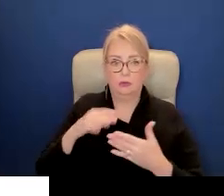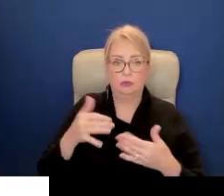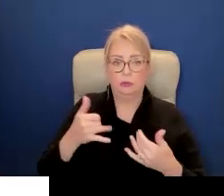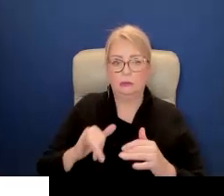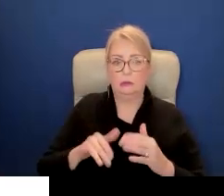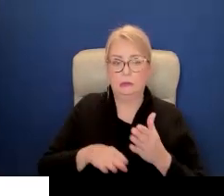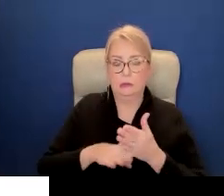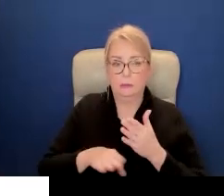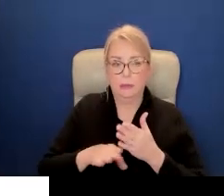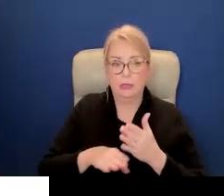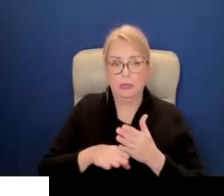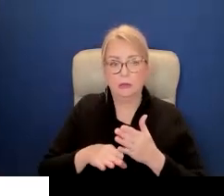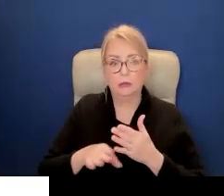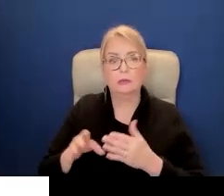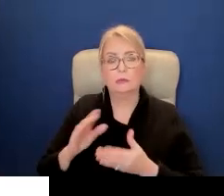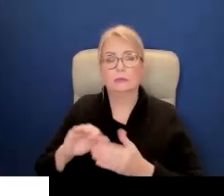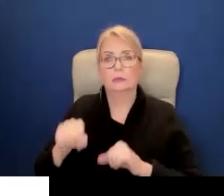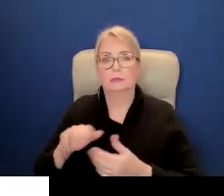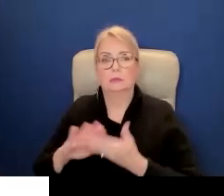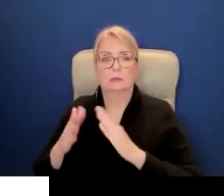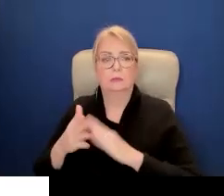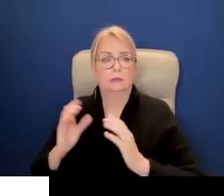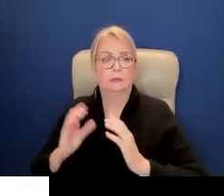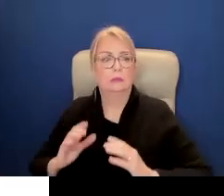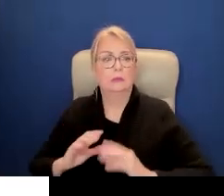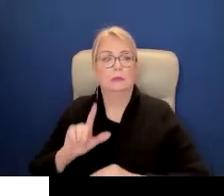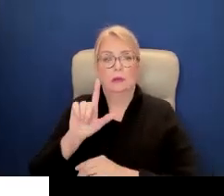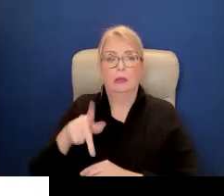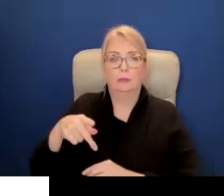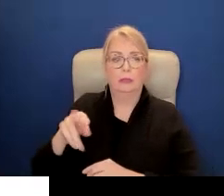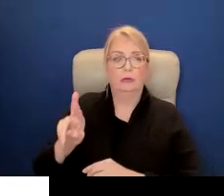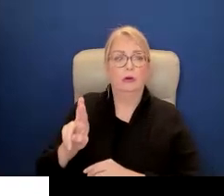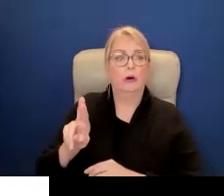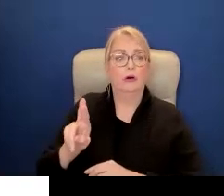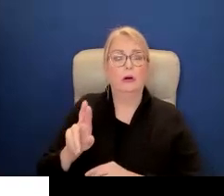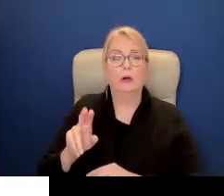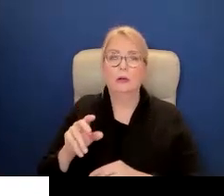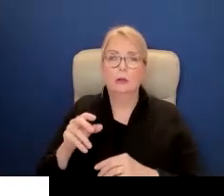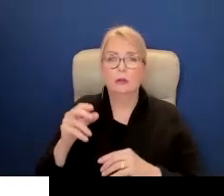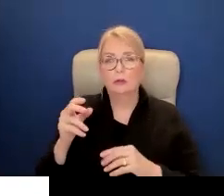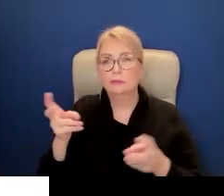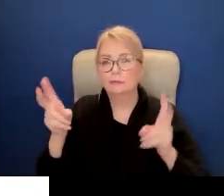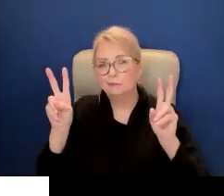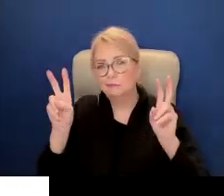Another term is LPR. People refer to these as green card holders. So somebody with the green card,